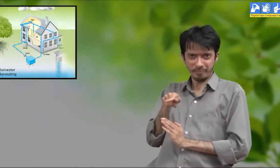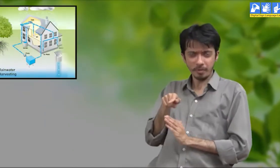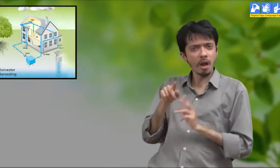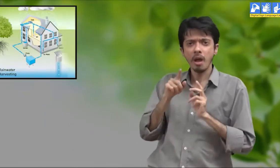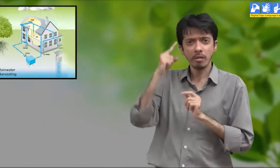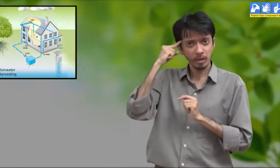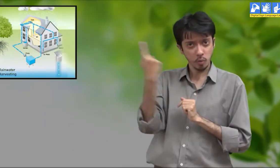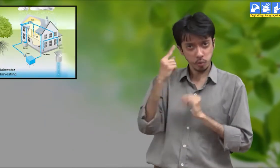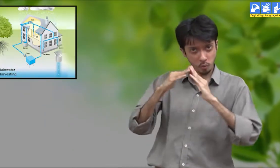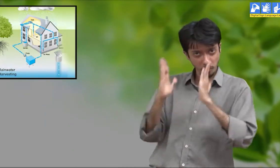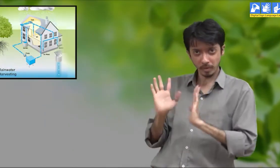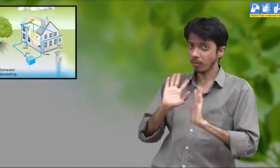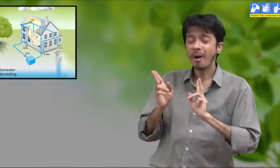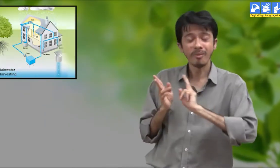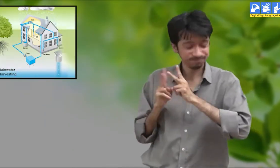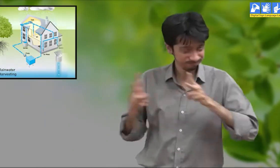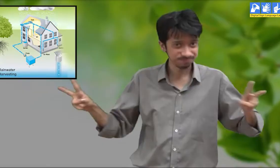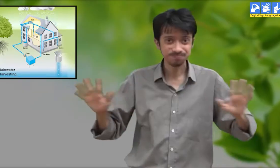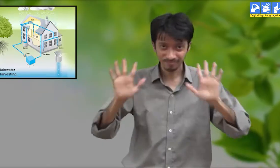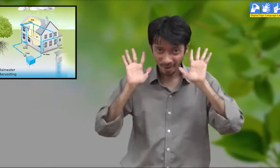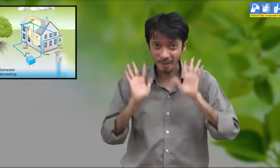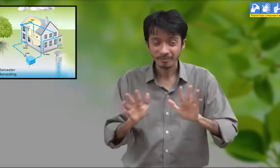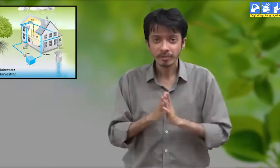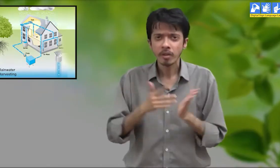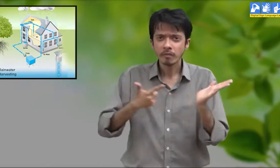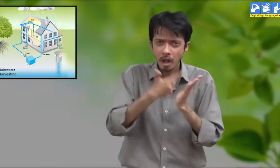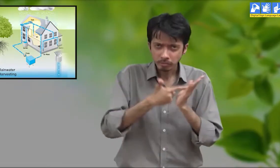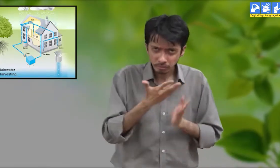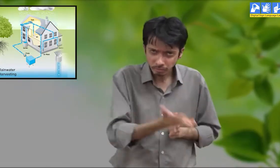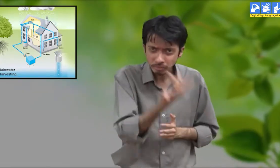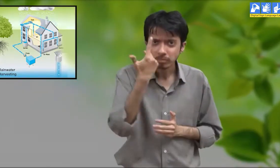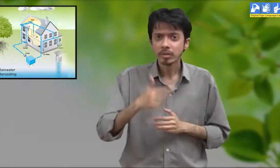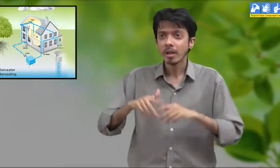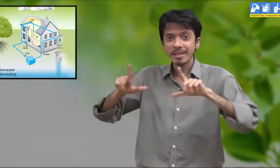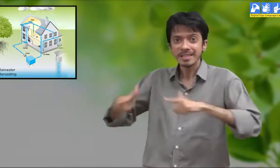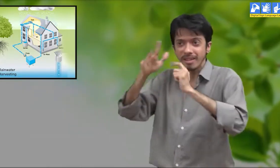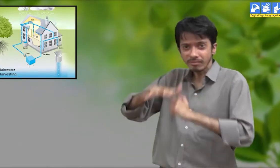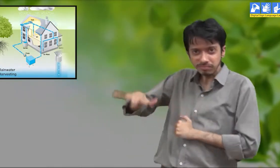Water harvesting can be undertaken through a variety of ways and at any place. We can save